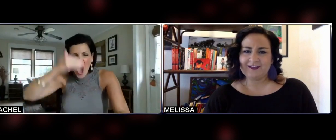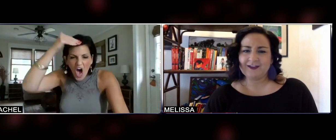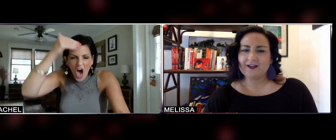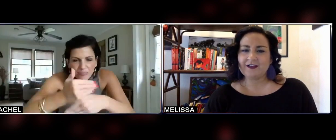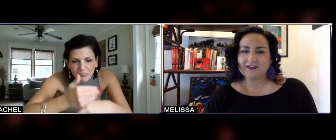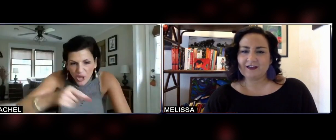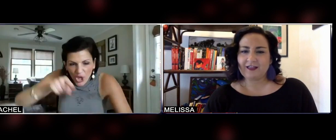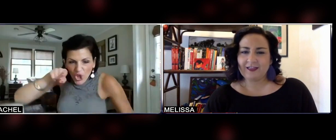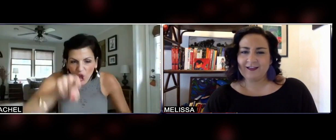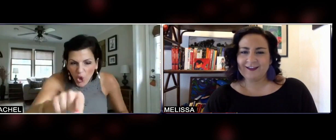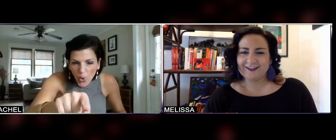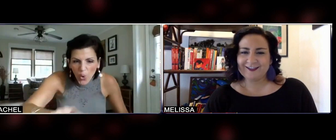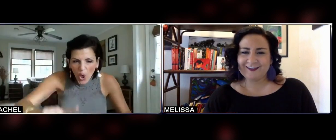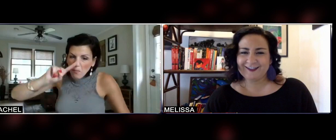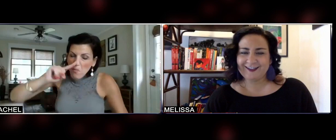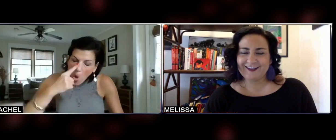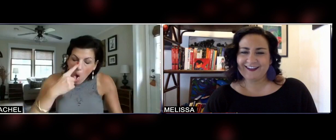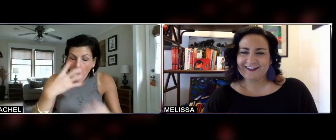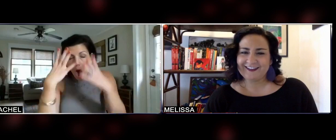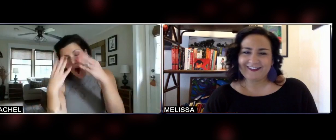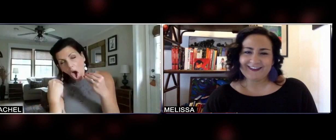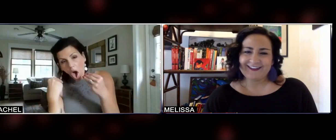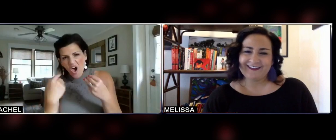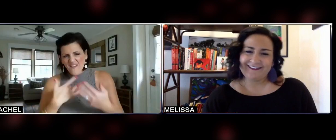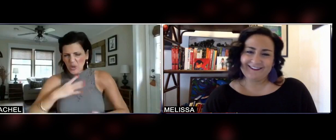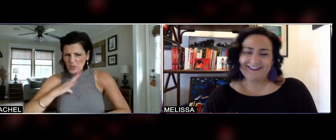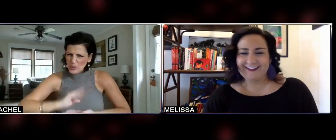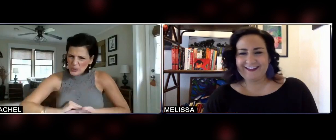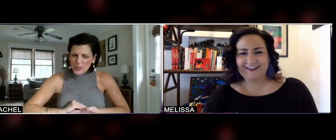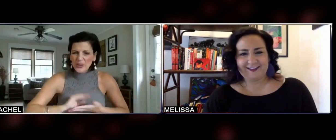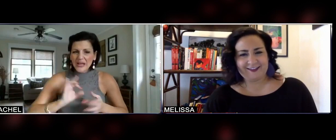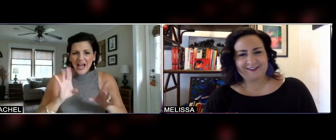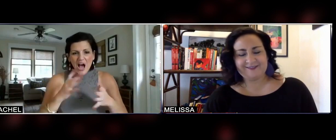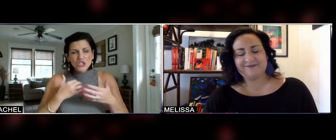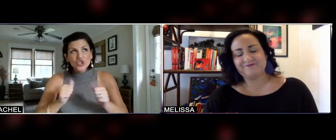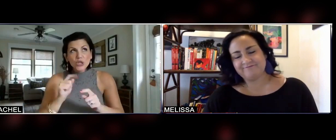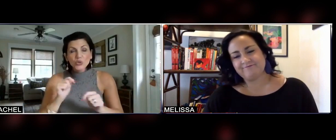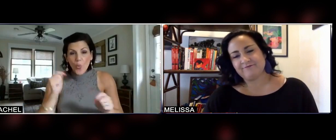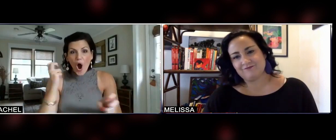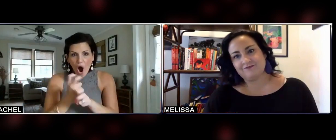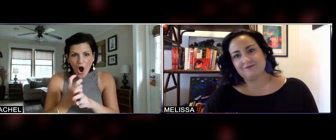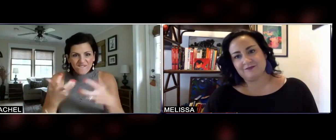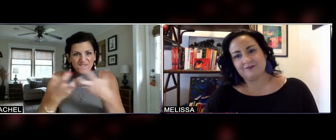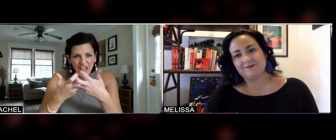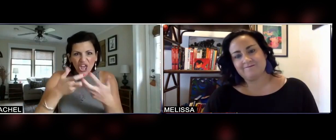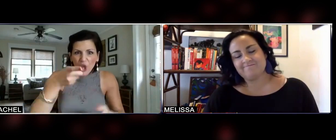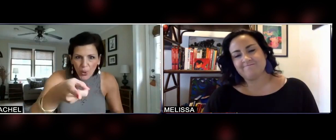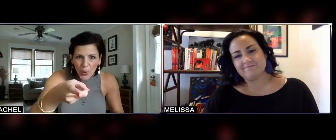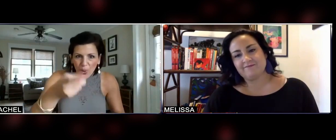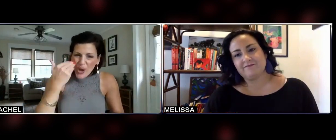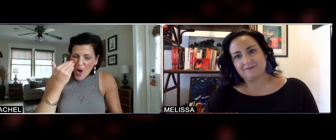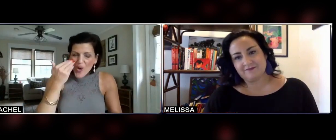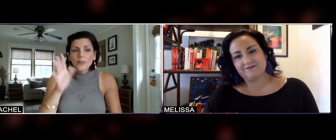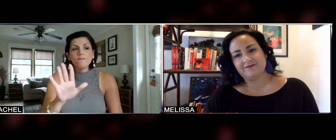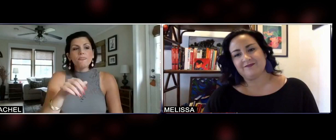Where's the window? That person was like No, I "shut-eye" you! You're so boring and make me want to fall asleep. I was so defeated and lost my self-confidence since I was trying so hard to fit in.